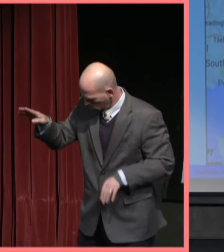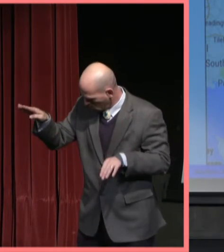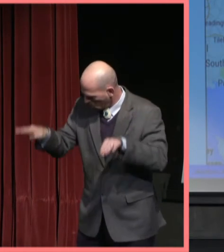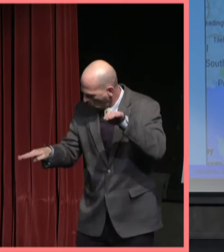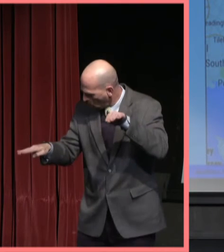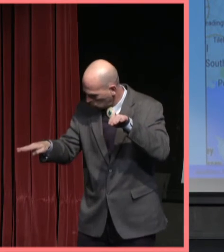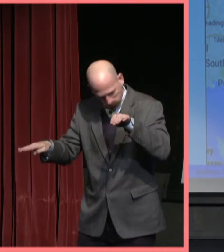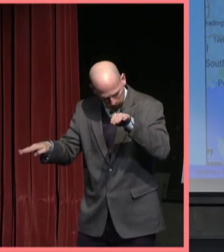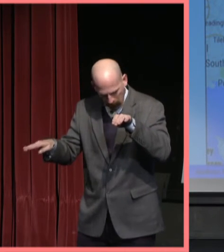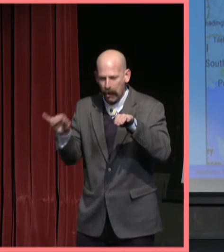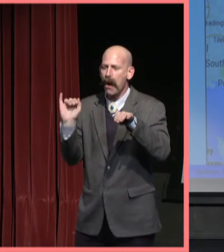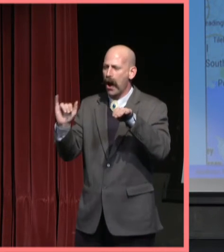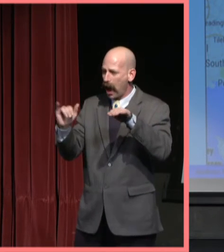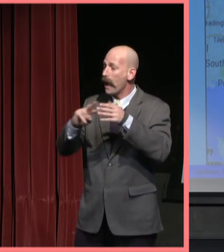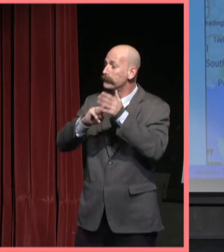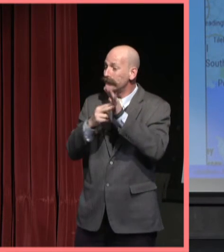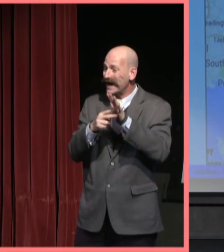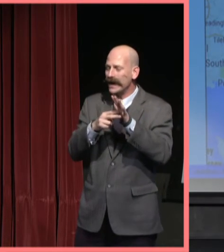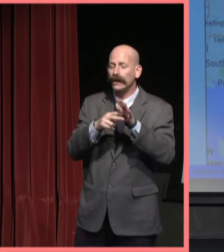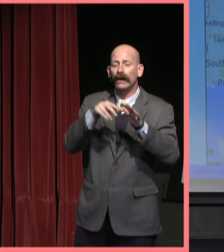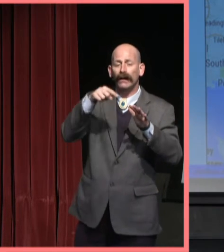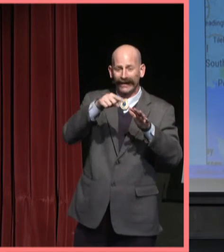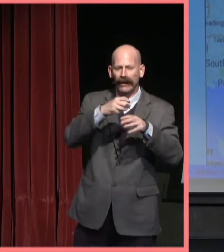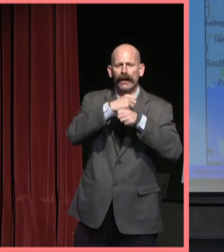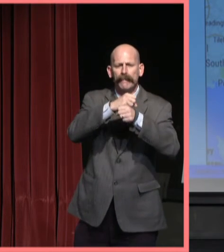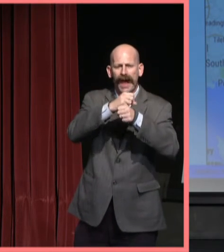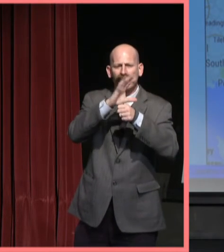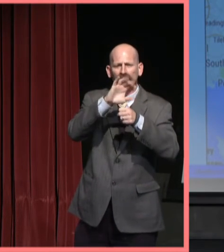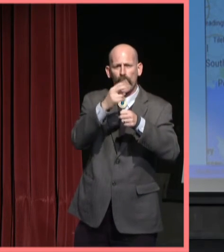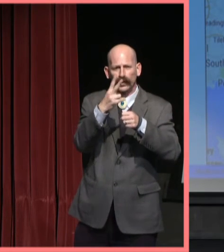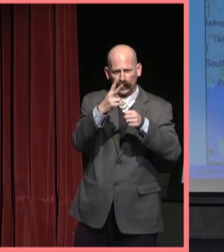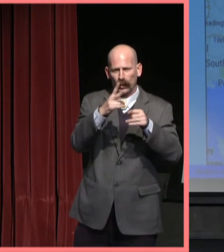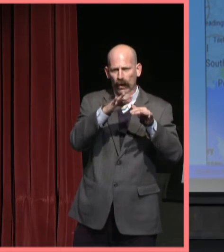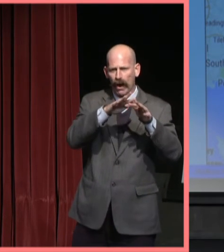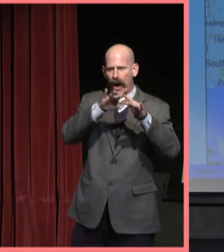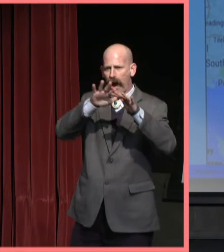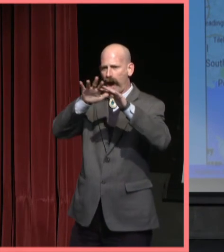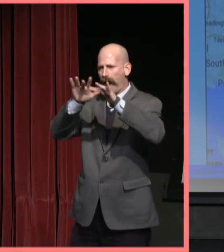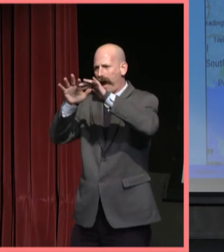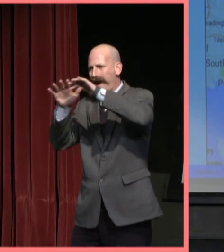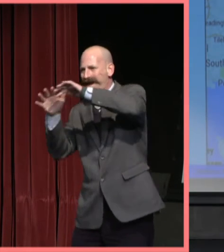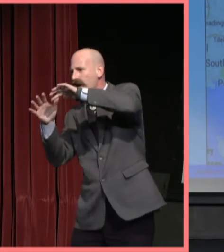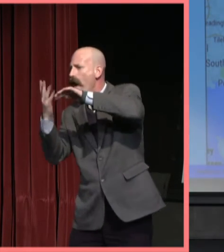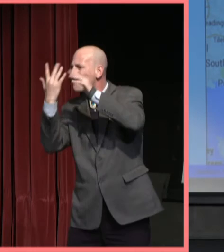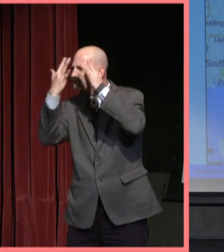what that means is that as the air moved across Europe, the CO2 has been sucked up by the forests.